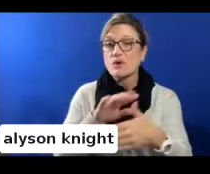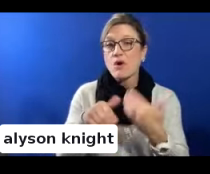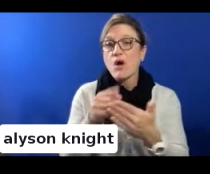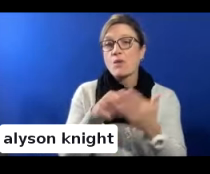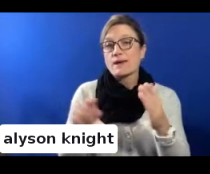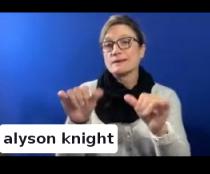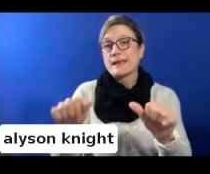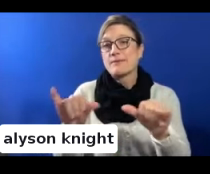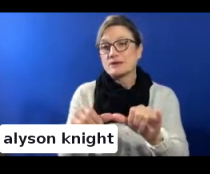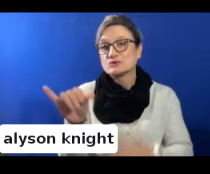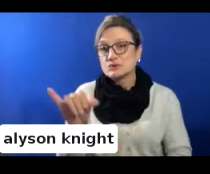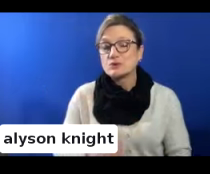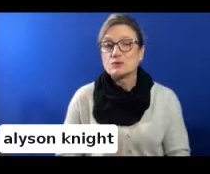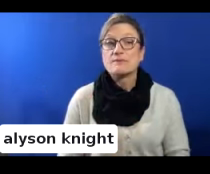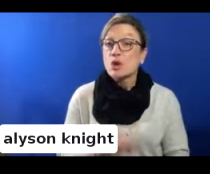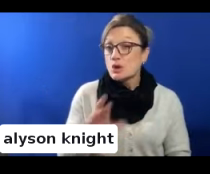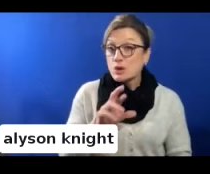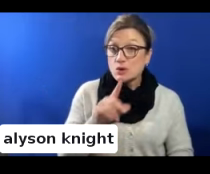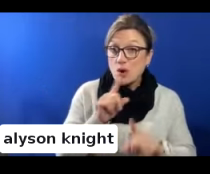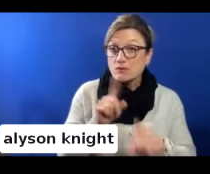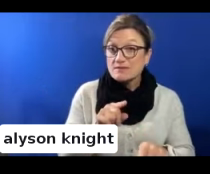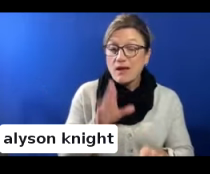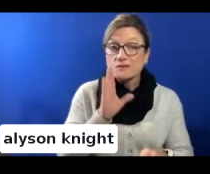Your response will depend on what was proposed.